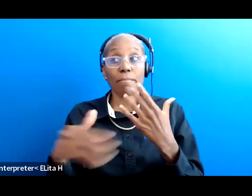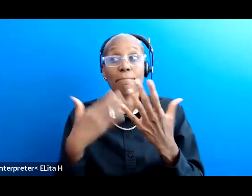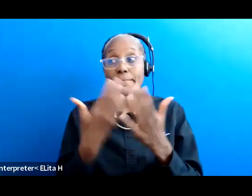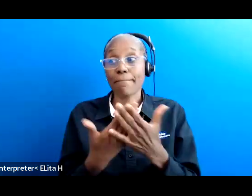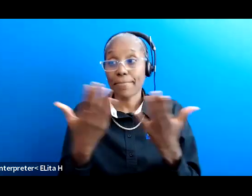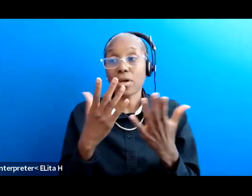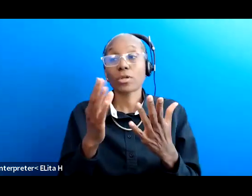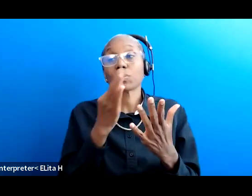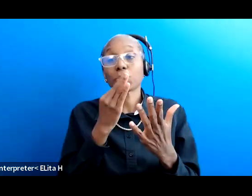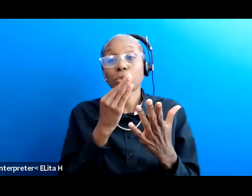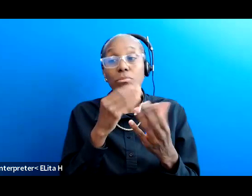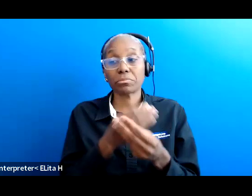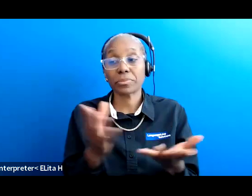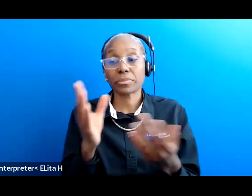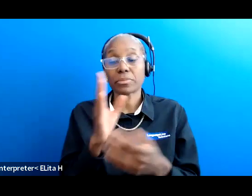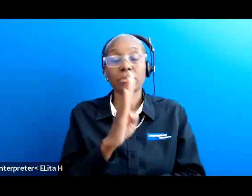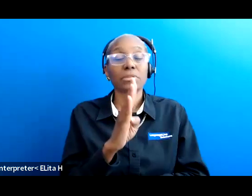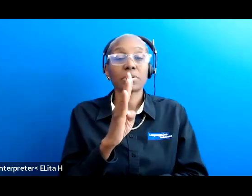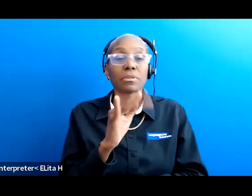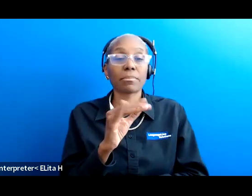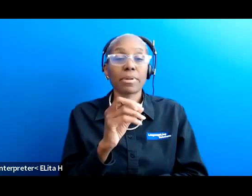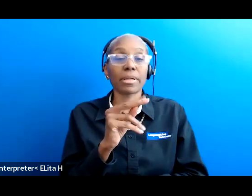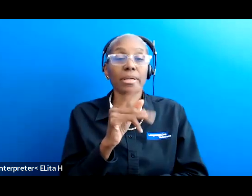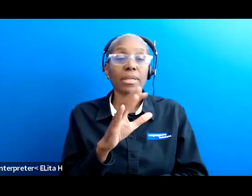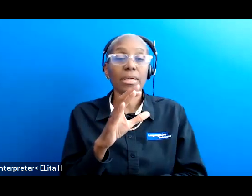These bionic prosthesis devices are so fabulous.